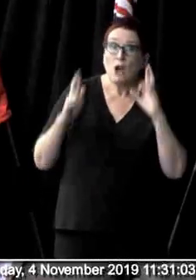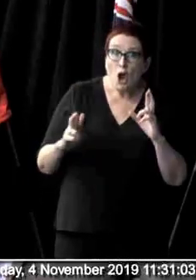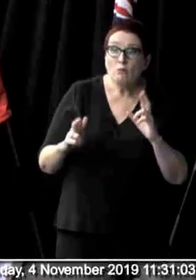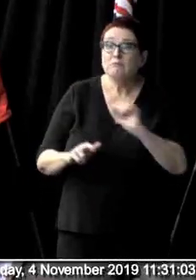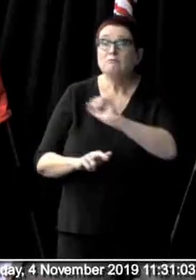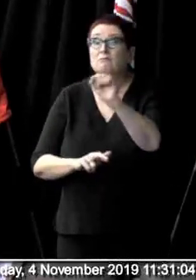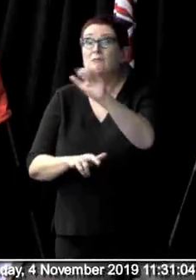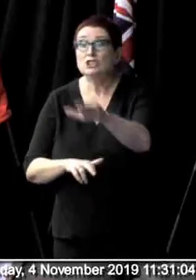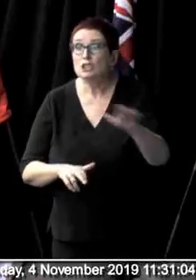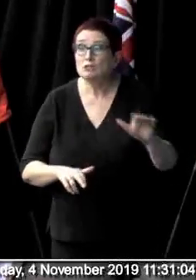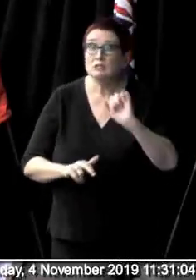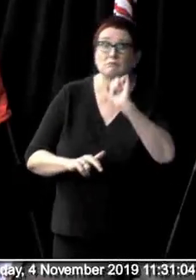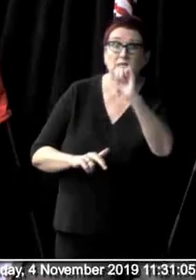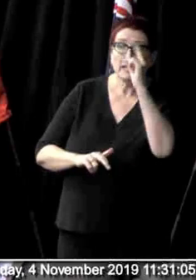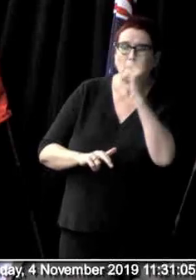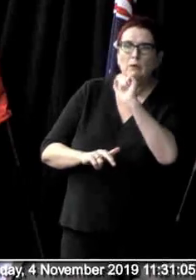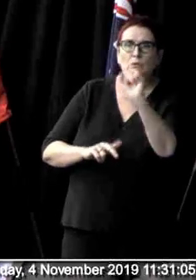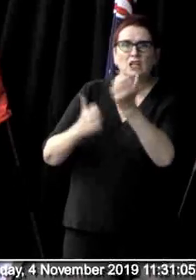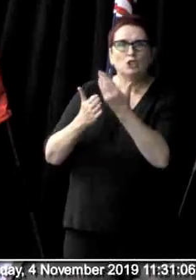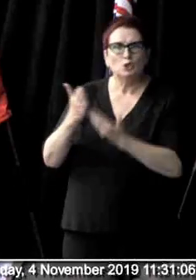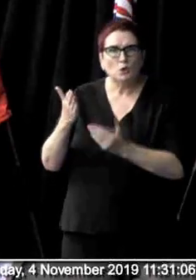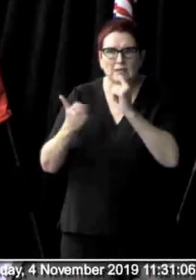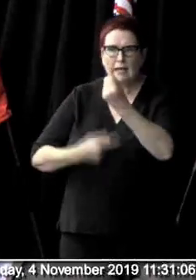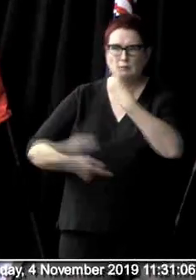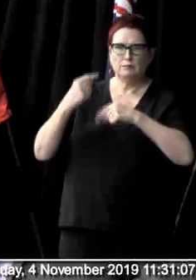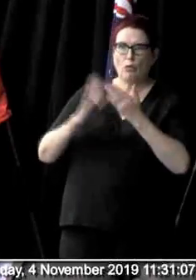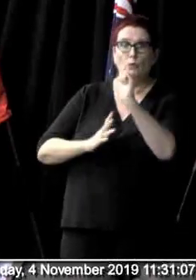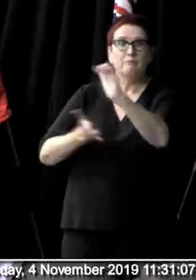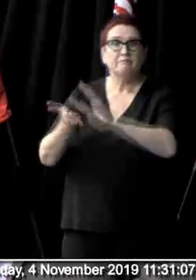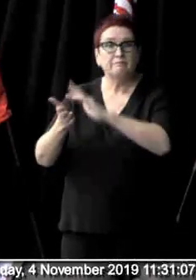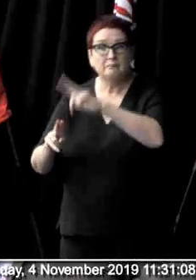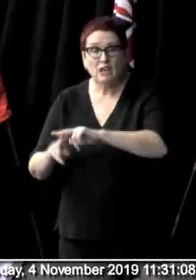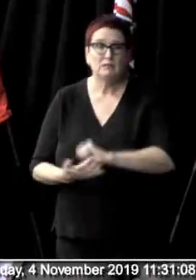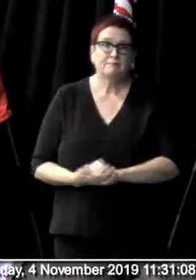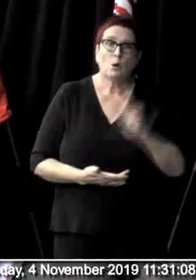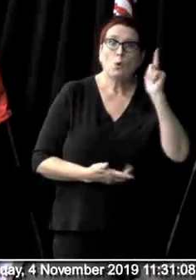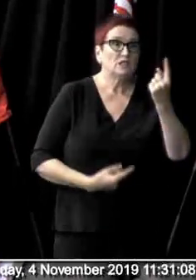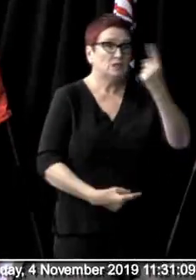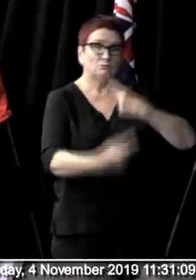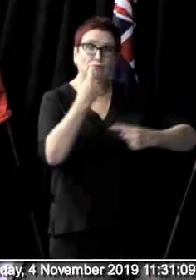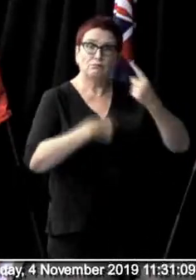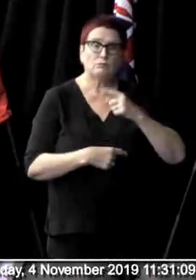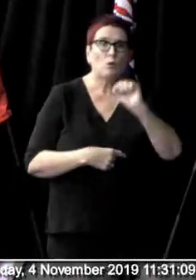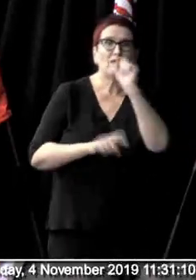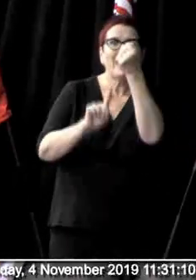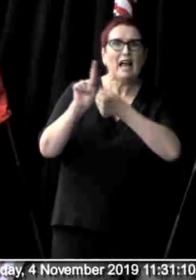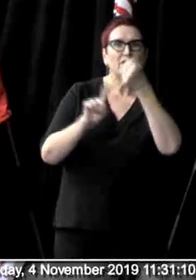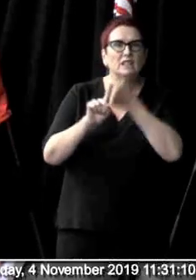and young people will be heard through their parents, teachers, and advocacy and community groups.